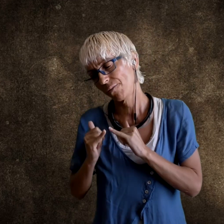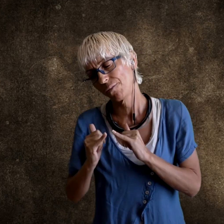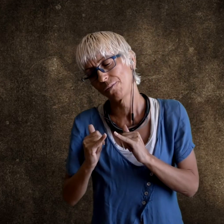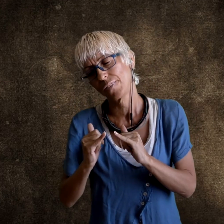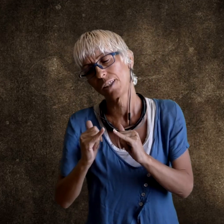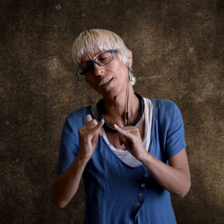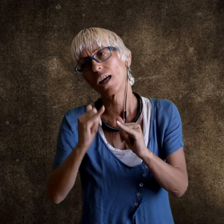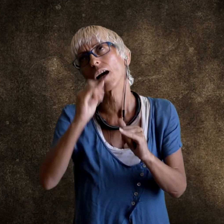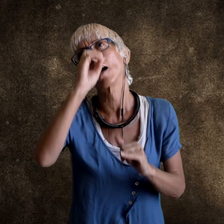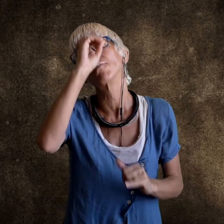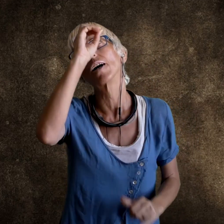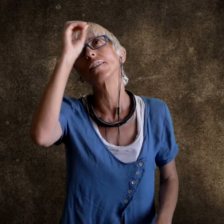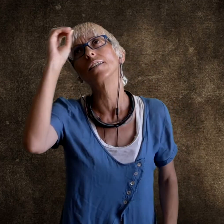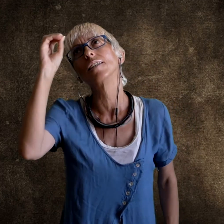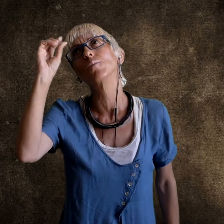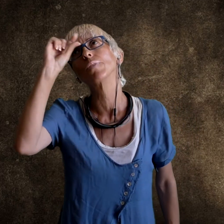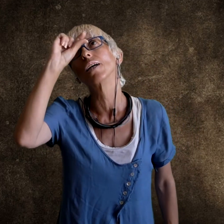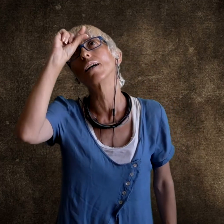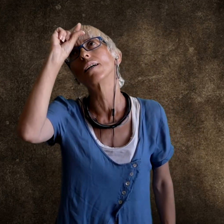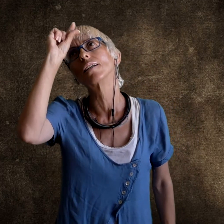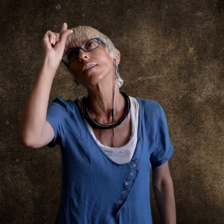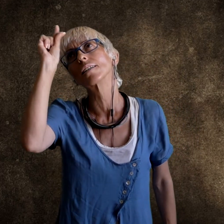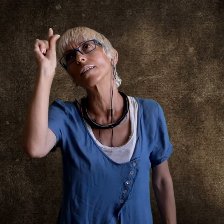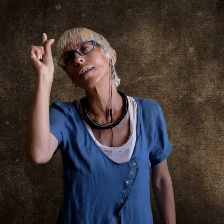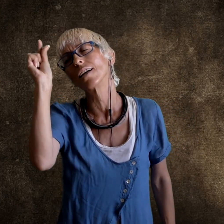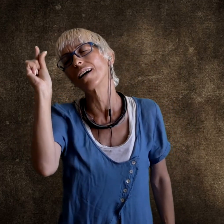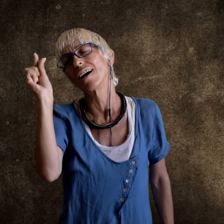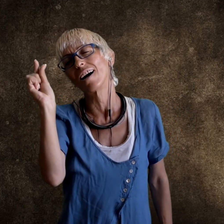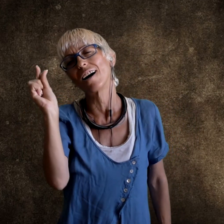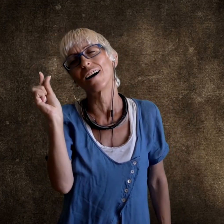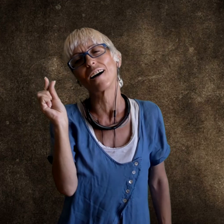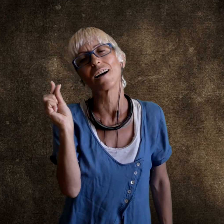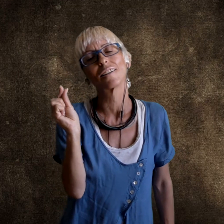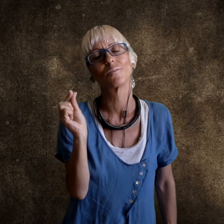i will give to you stones from the moon